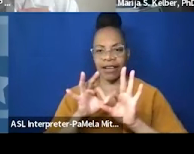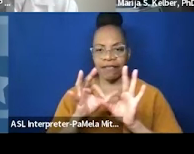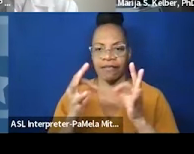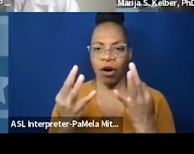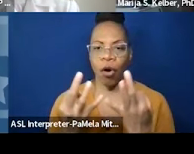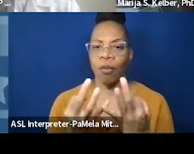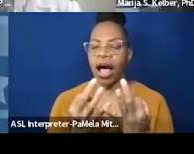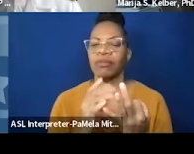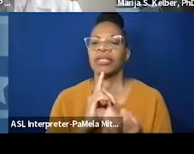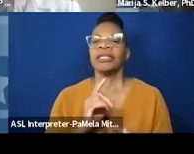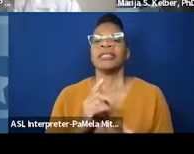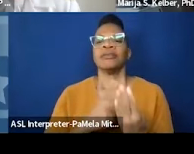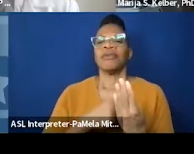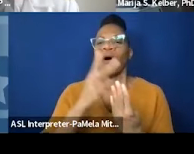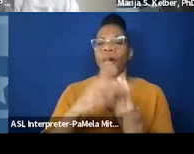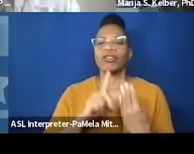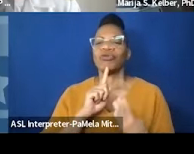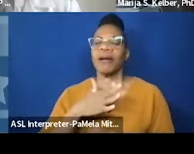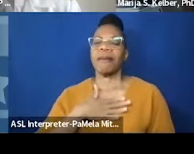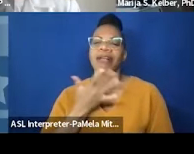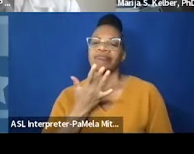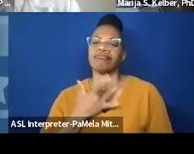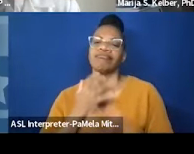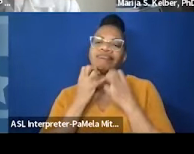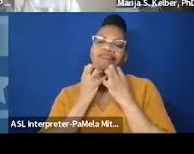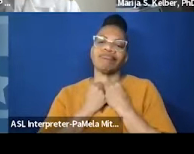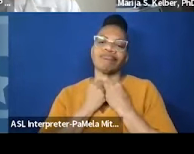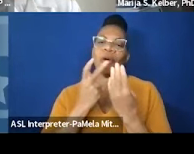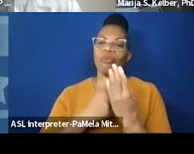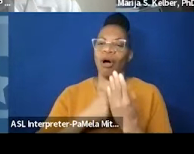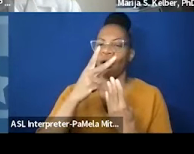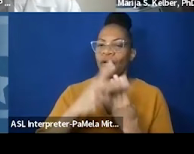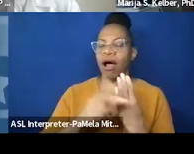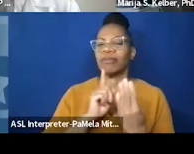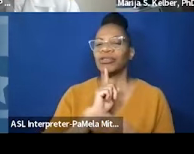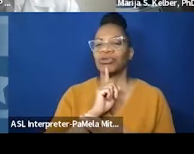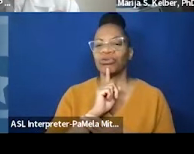this is one of my favorite programs. Let me just say that. It is extraordinarily underutilized,